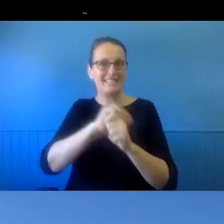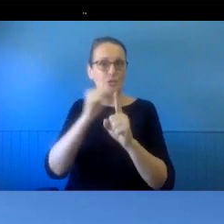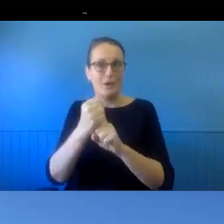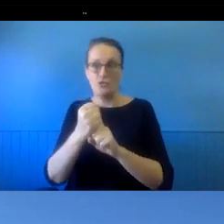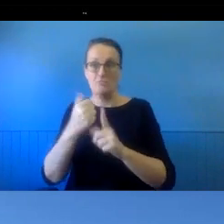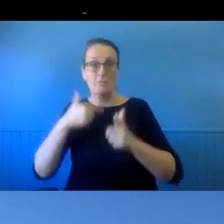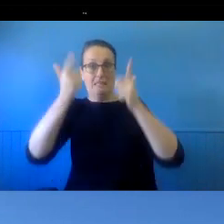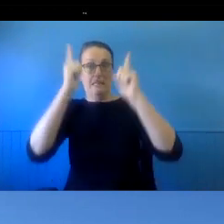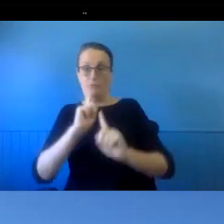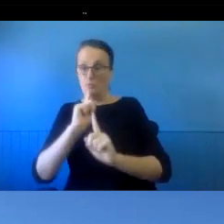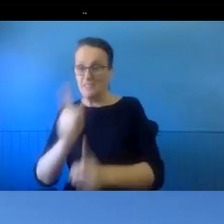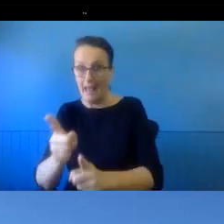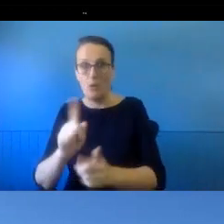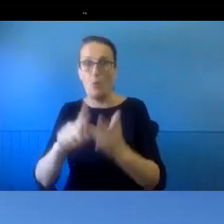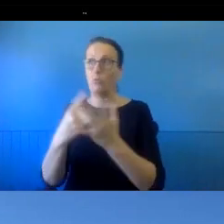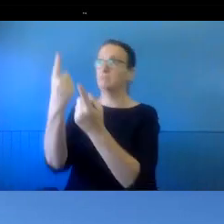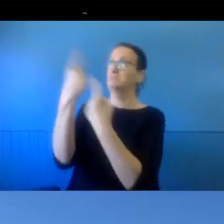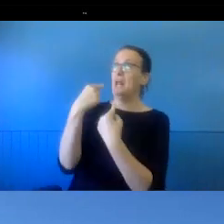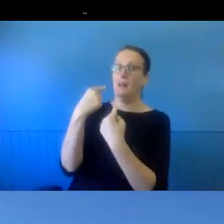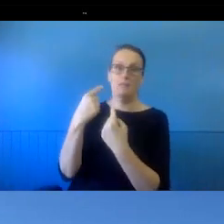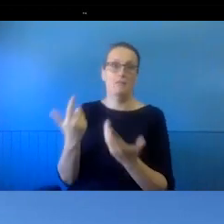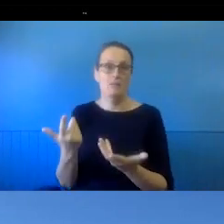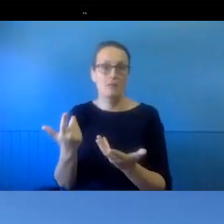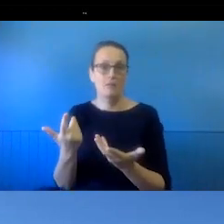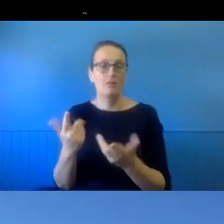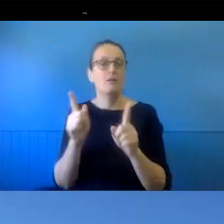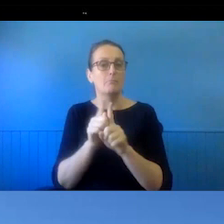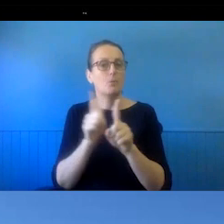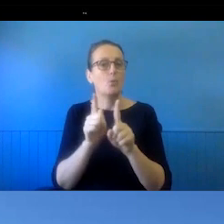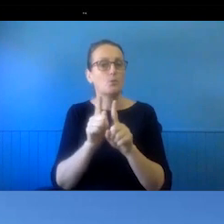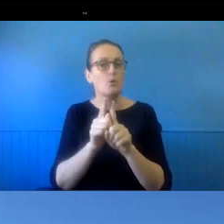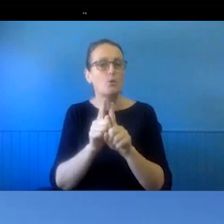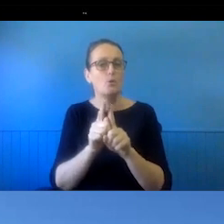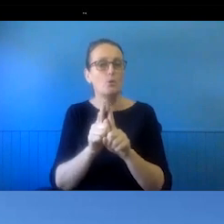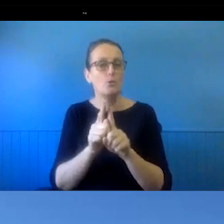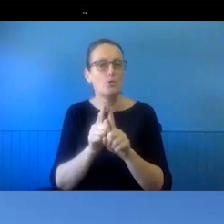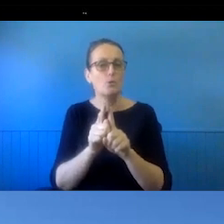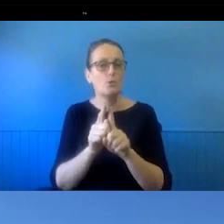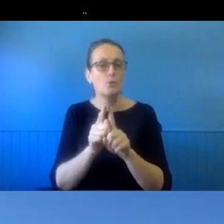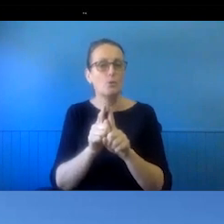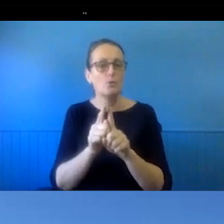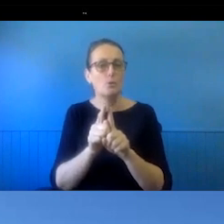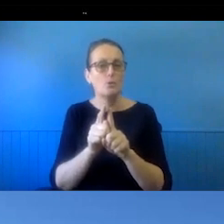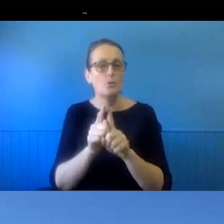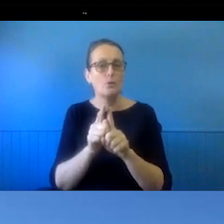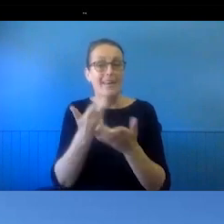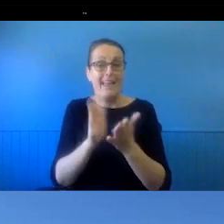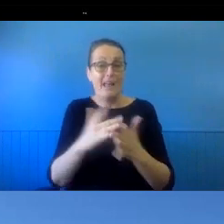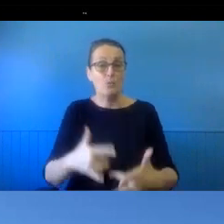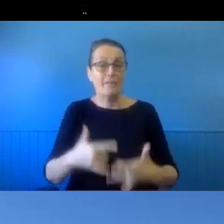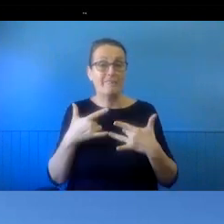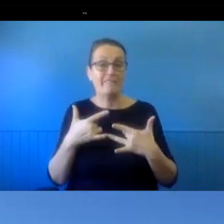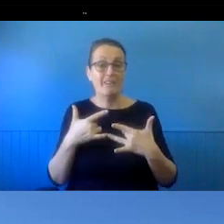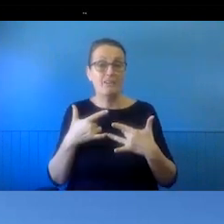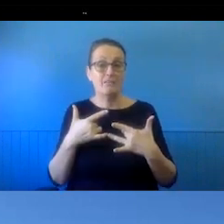what to do or receiving orders. But also, how do I feel being an